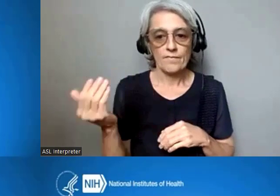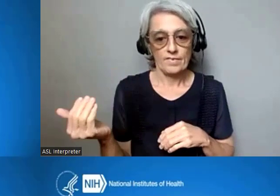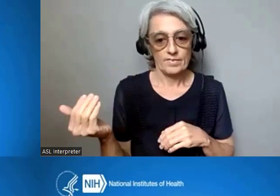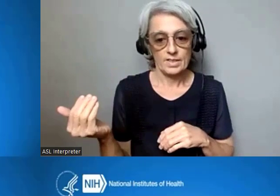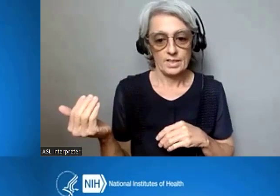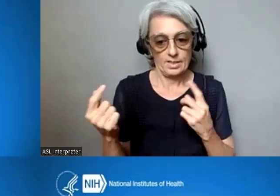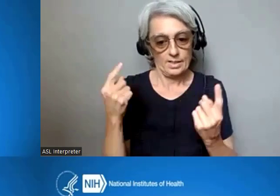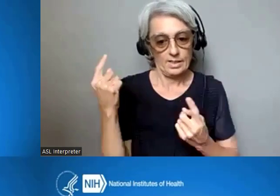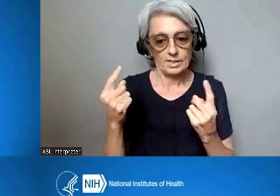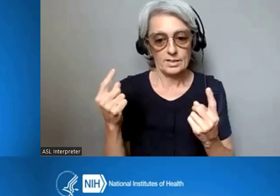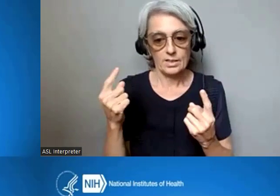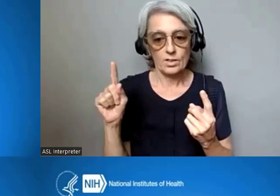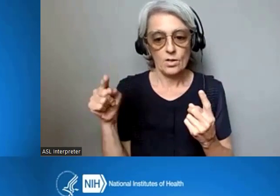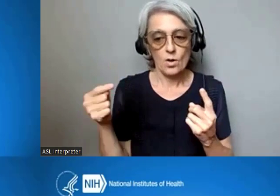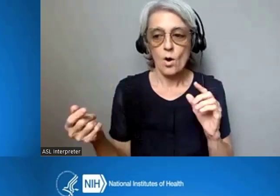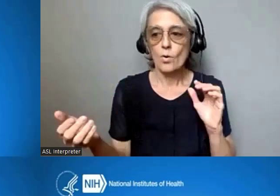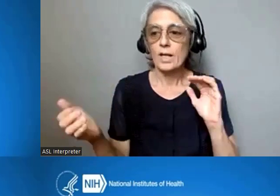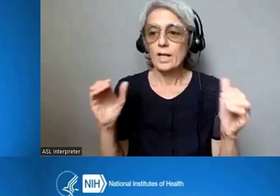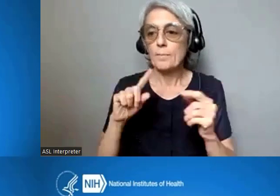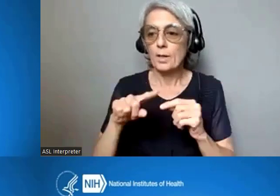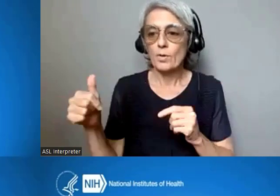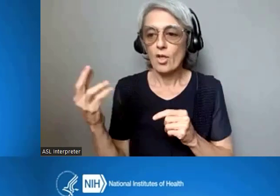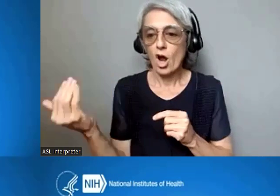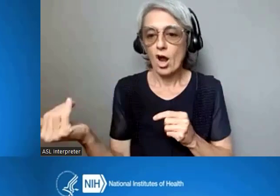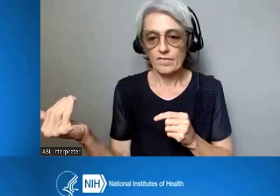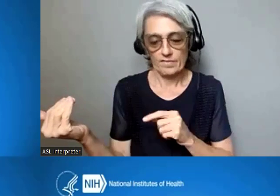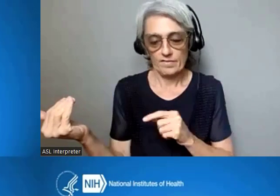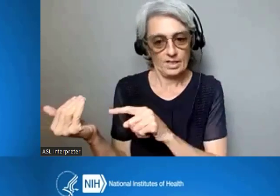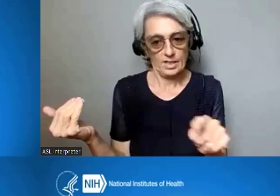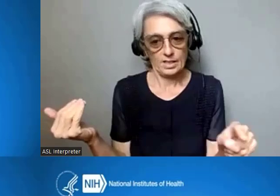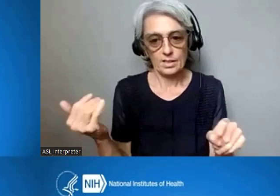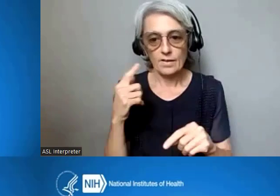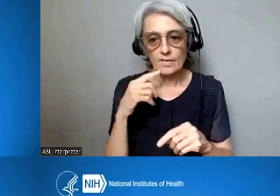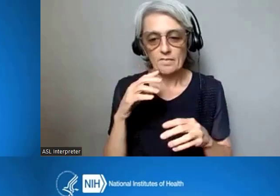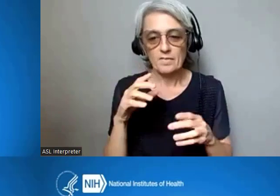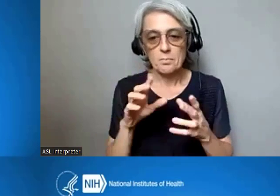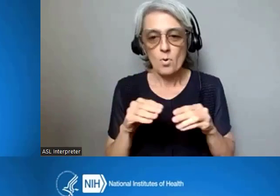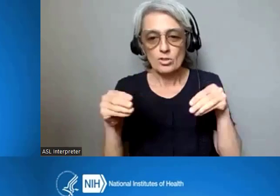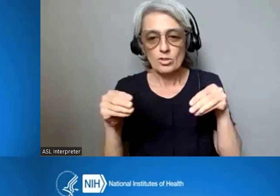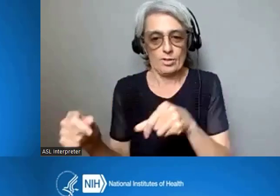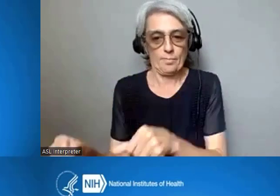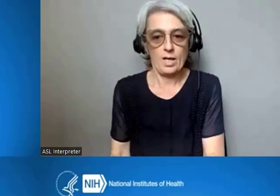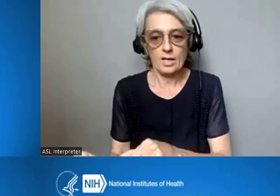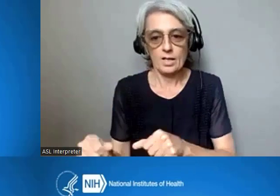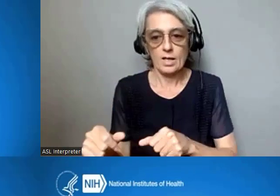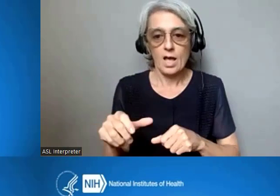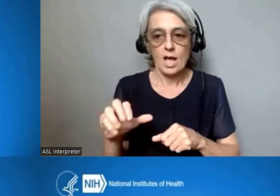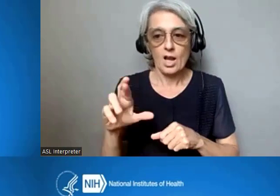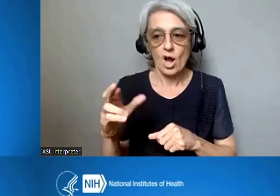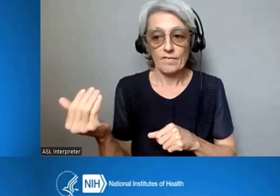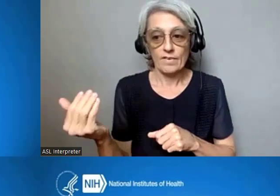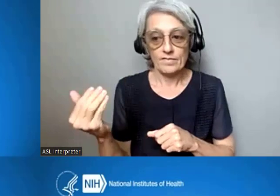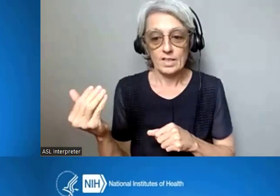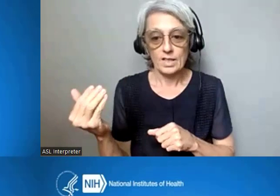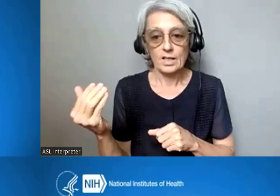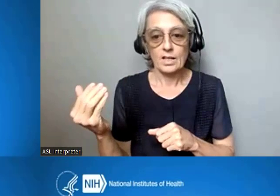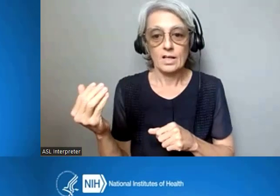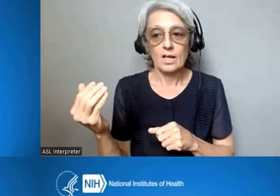only to the other R15 for streamlining, and the R15s are discussed one after the other.